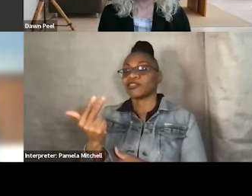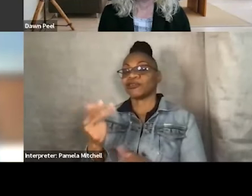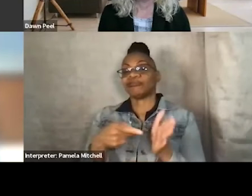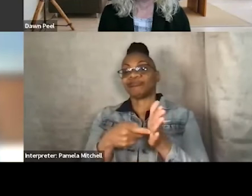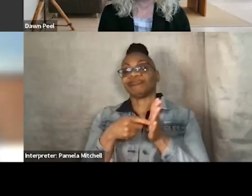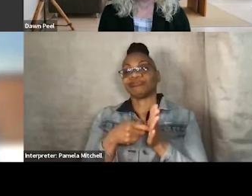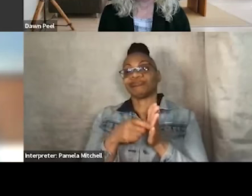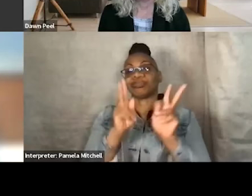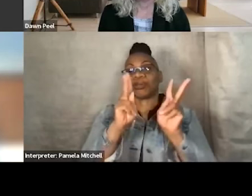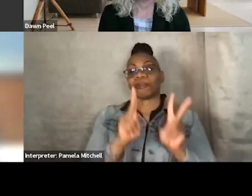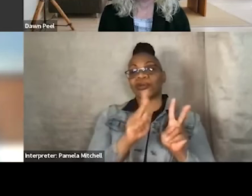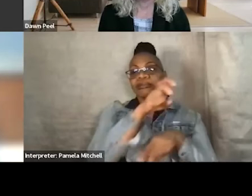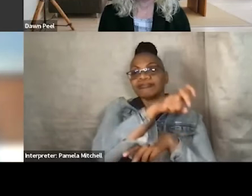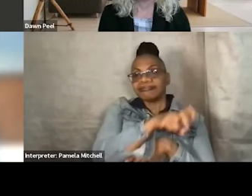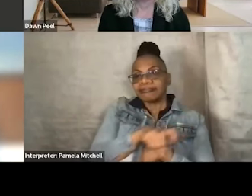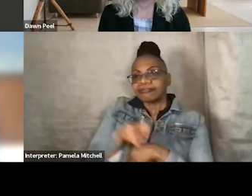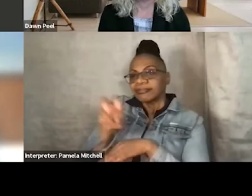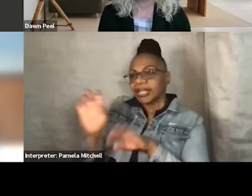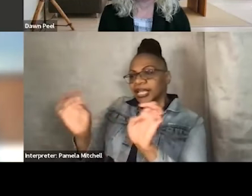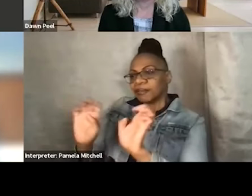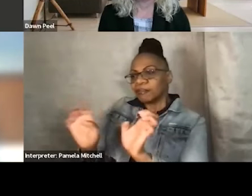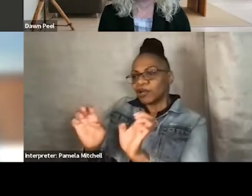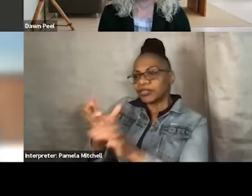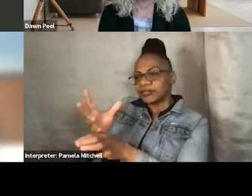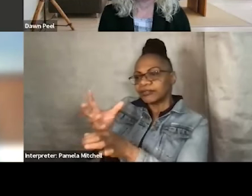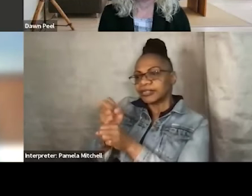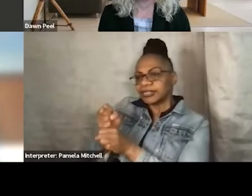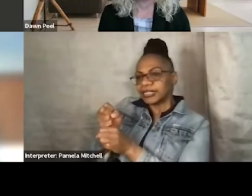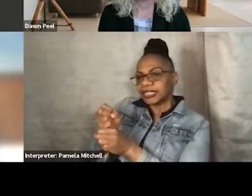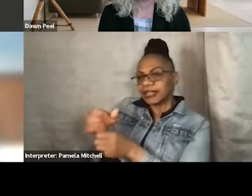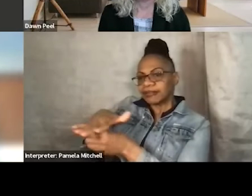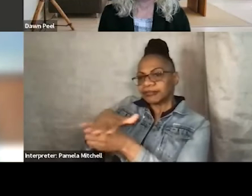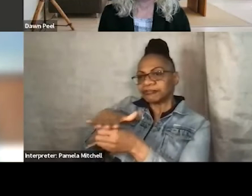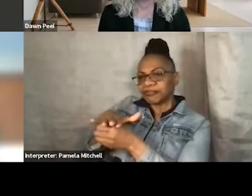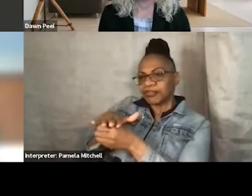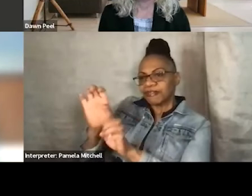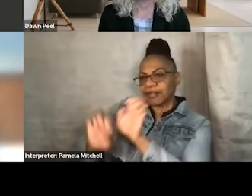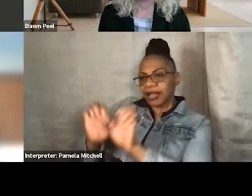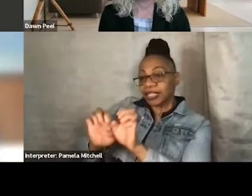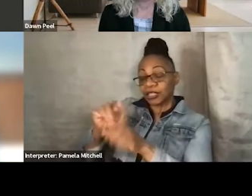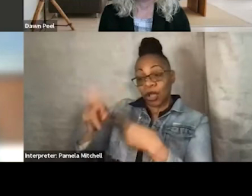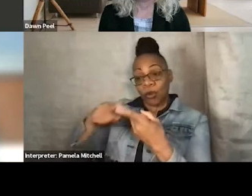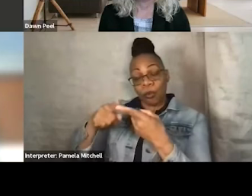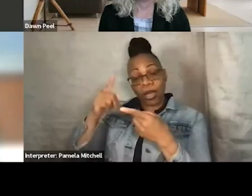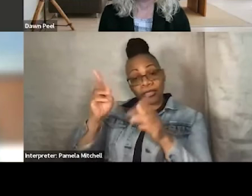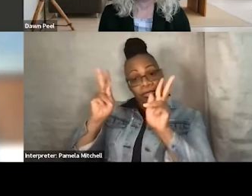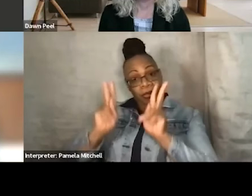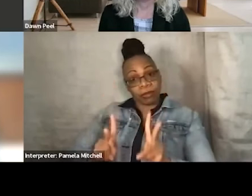to an emergency receiving facility for evaluation when the person is determined to be at imminent risk